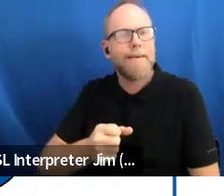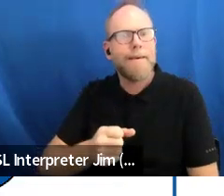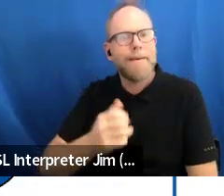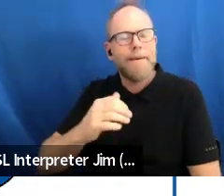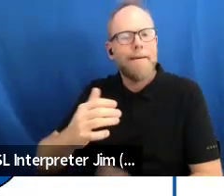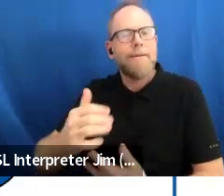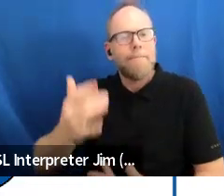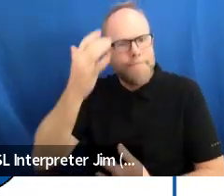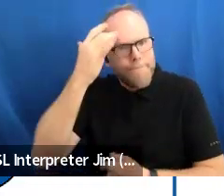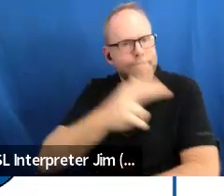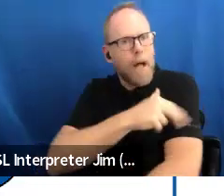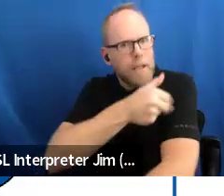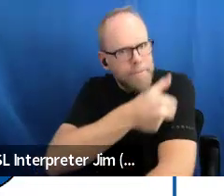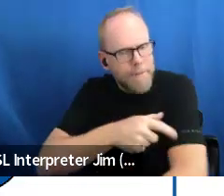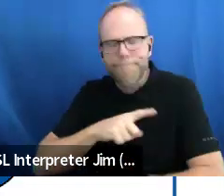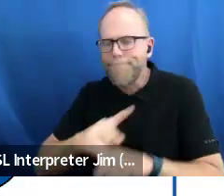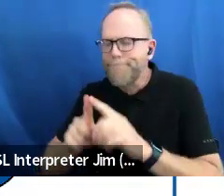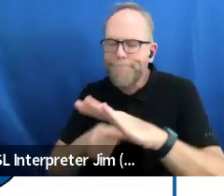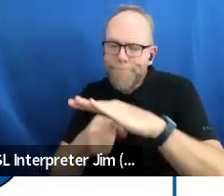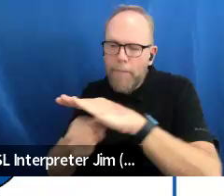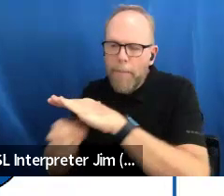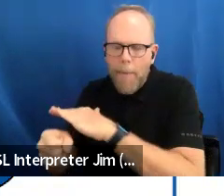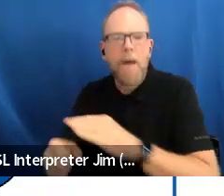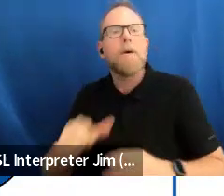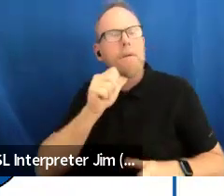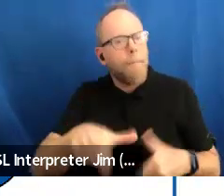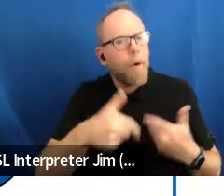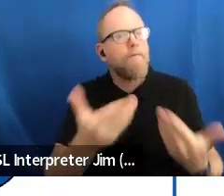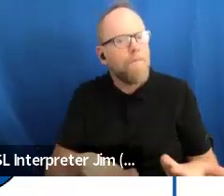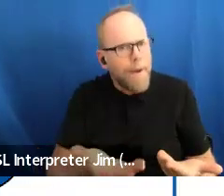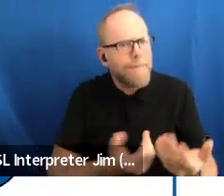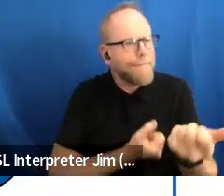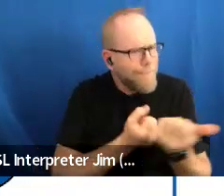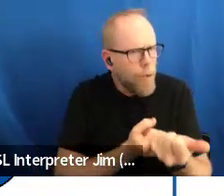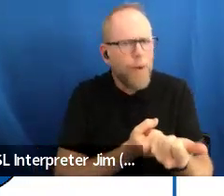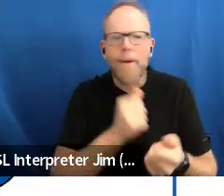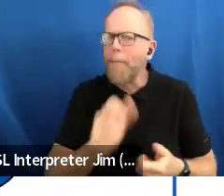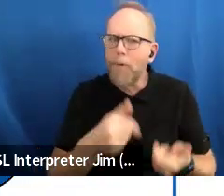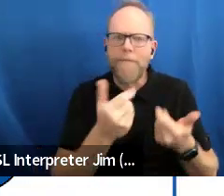and supports that they needed and accessibility that they needed in order to do that.